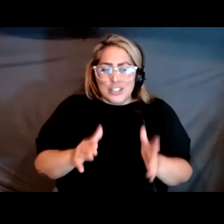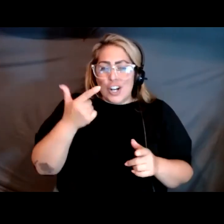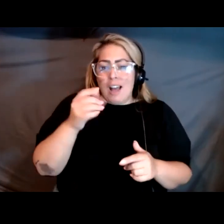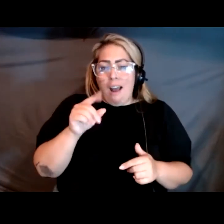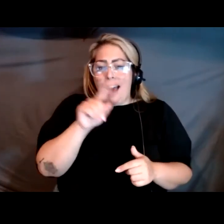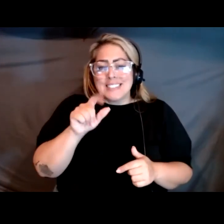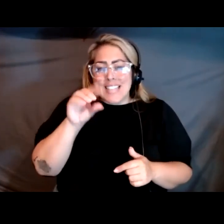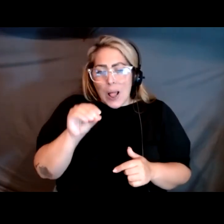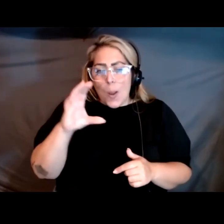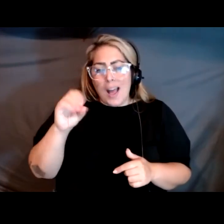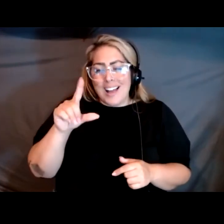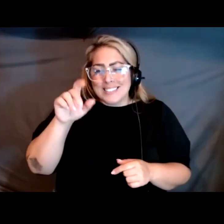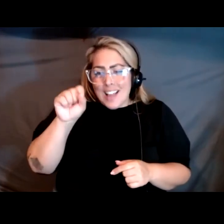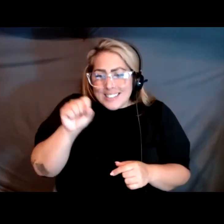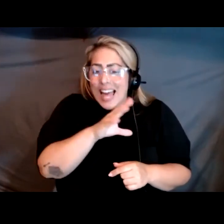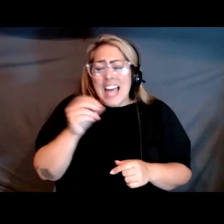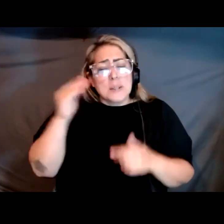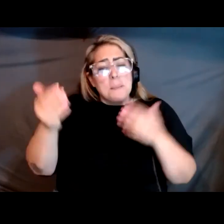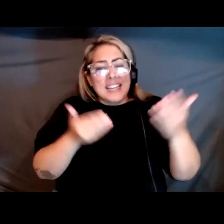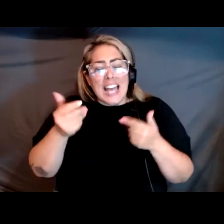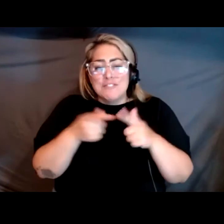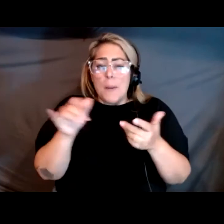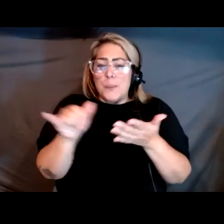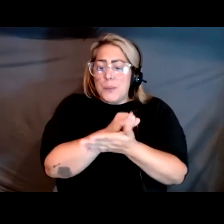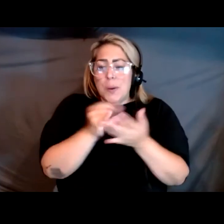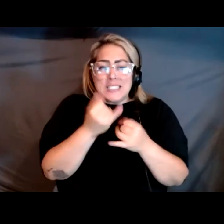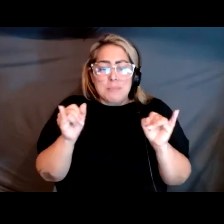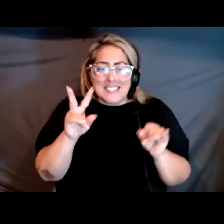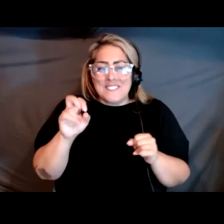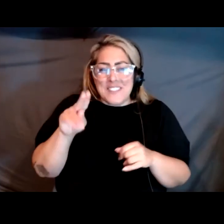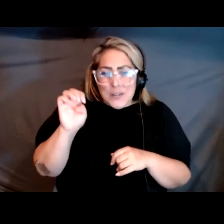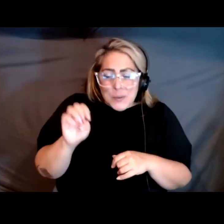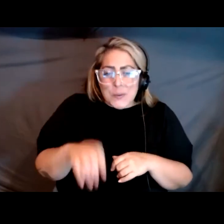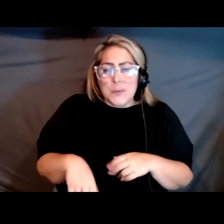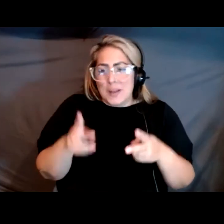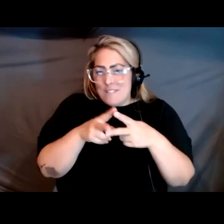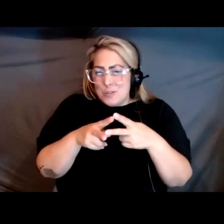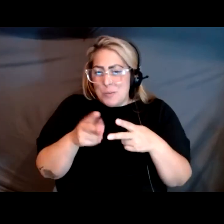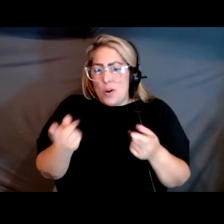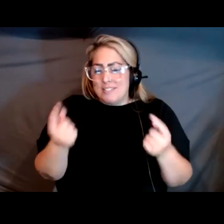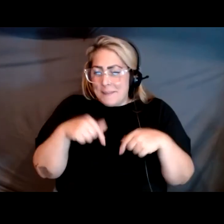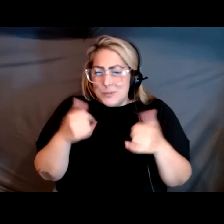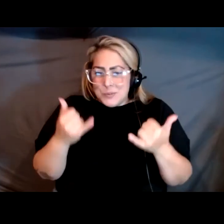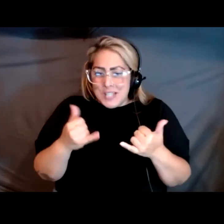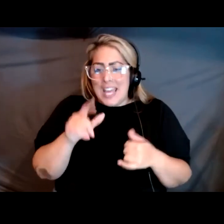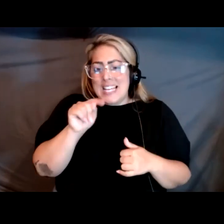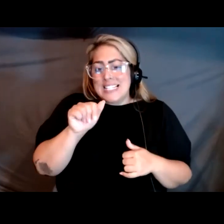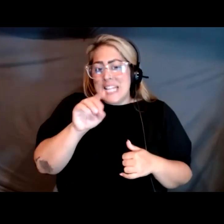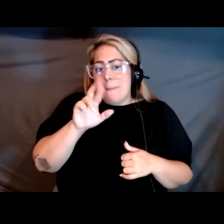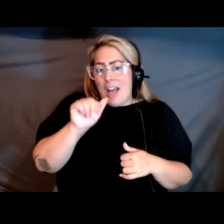the New York Independent Venue Association Tamara Keshecki and Morgan Deane They will be with us here today to discuss